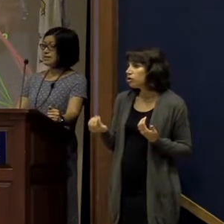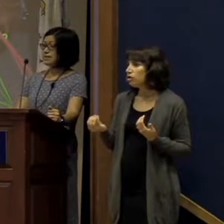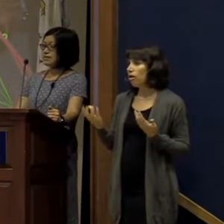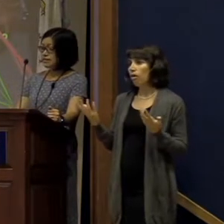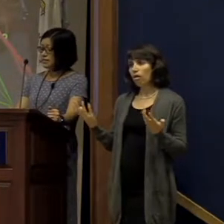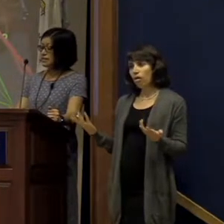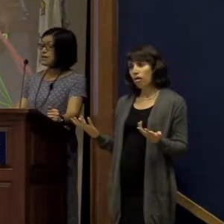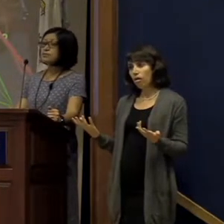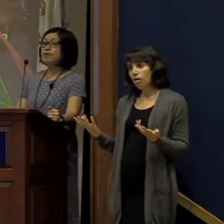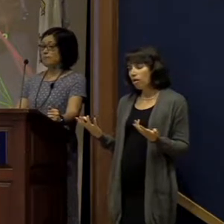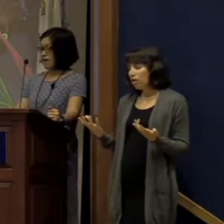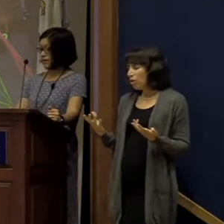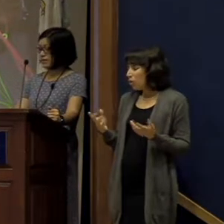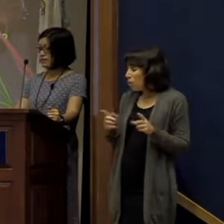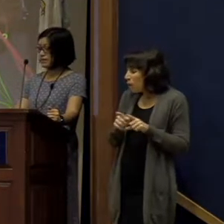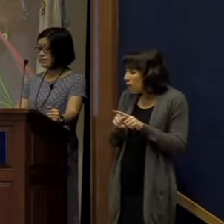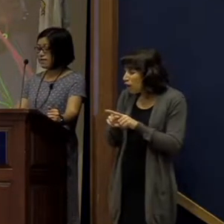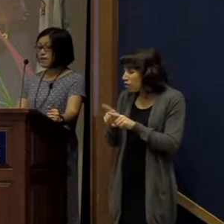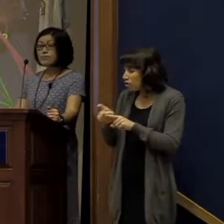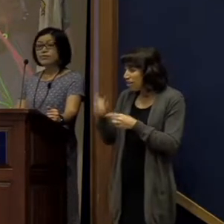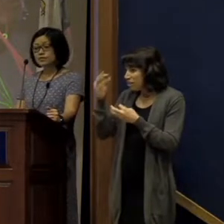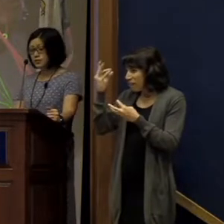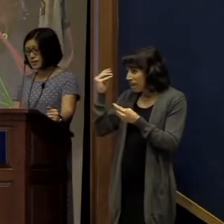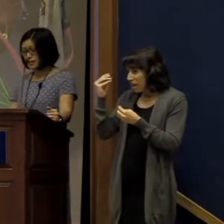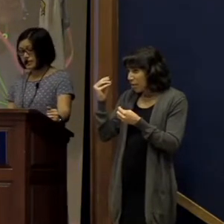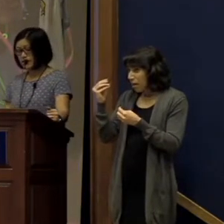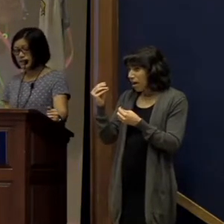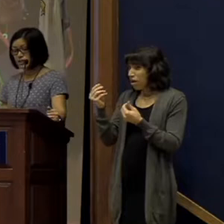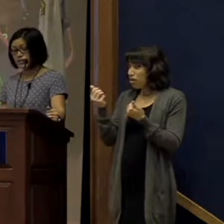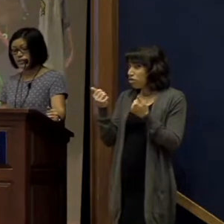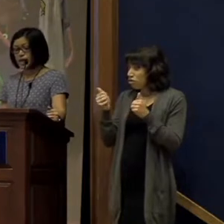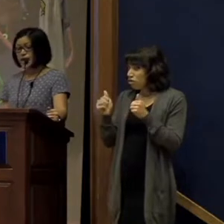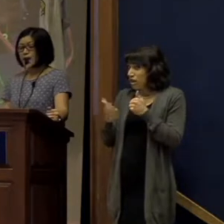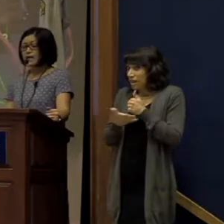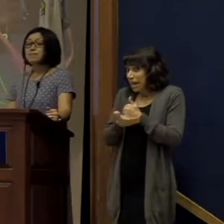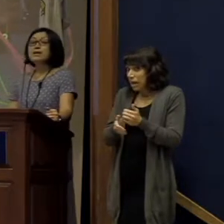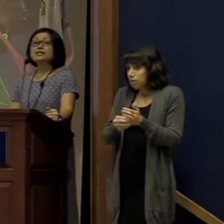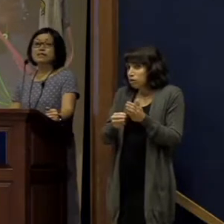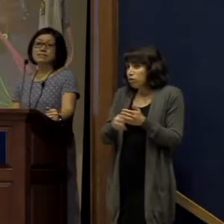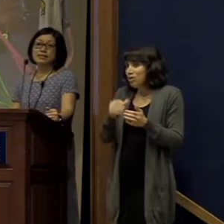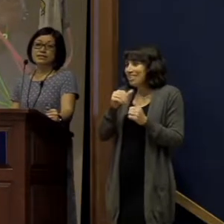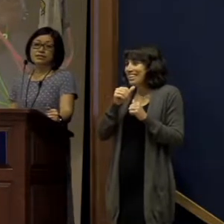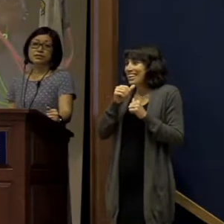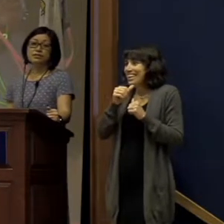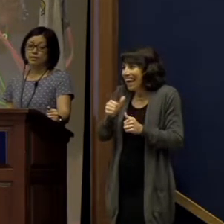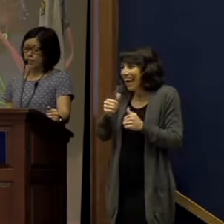This is a much more empowering narrative for those students and teachers and a much better message to communicate